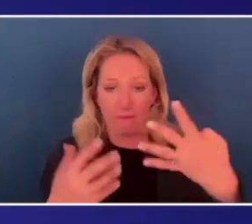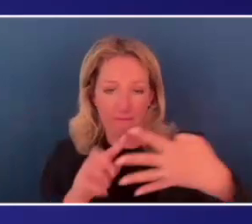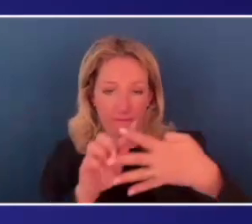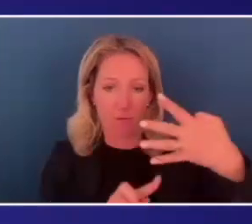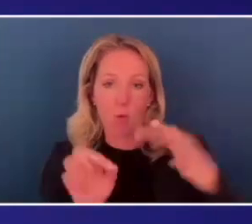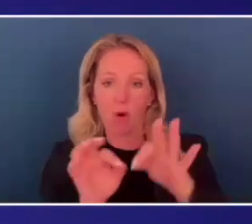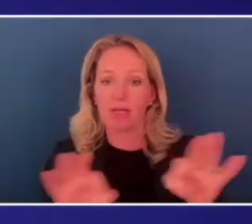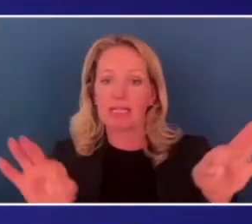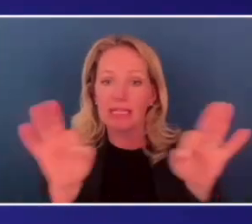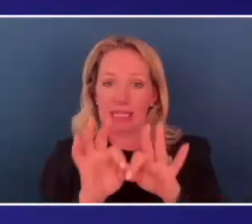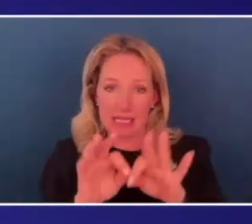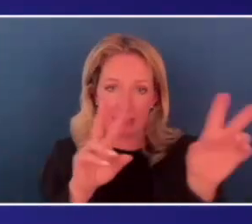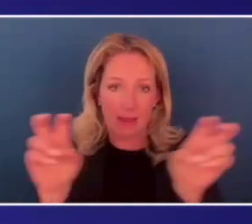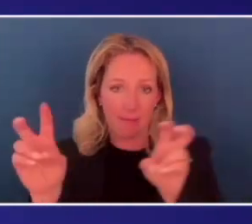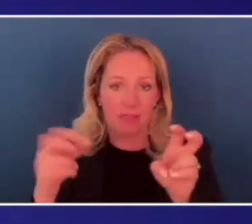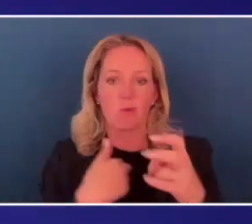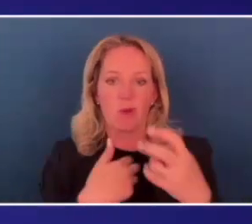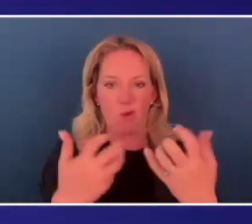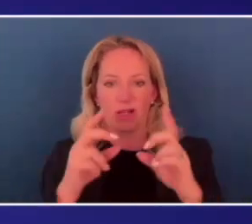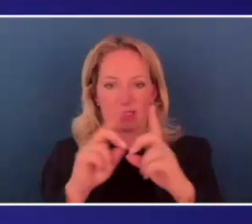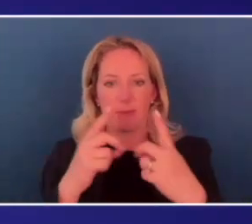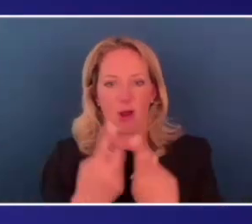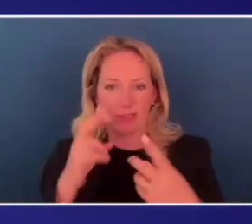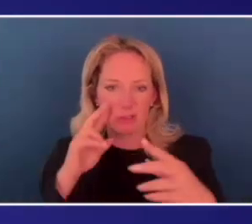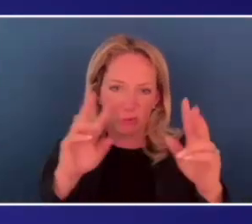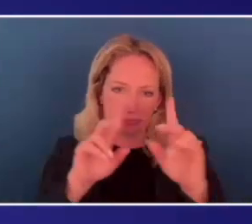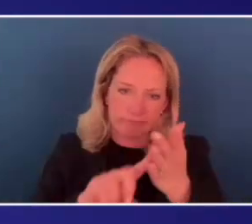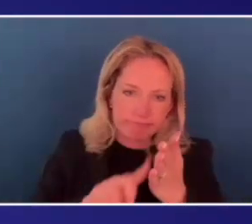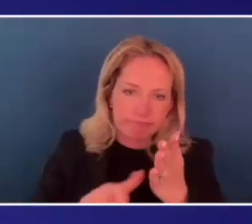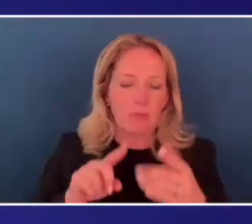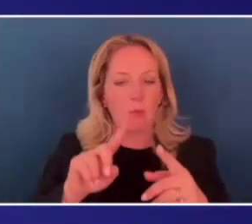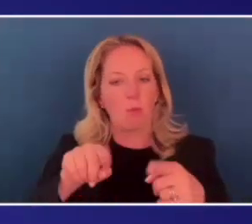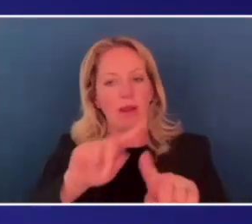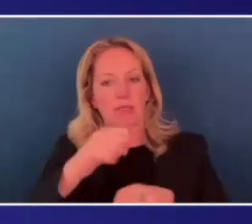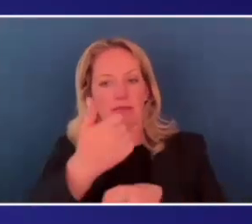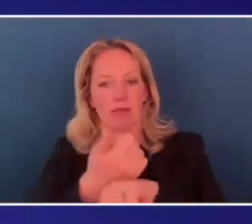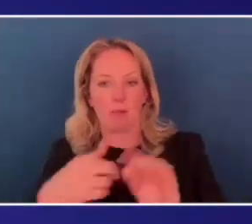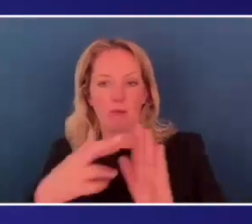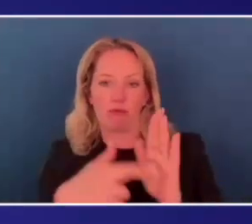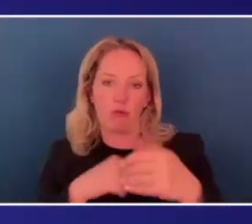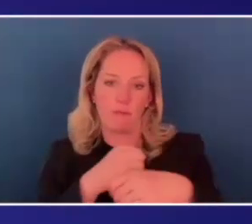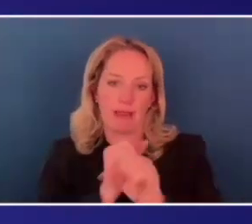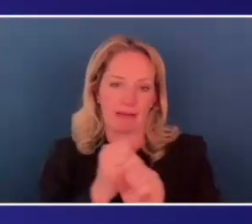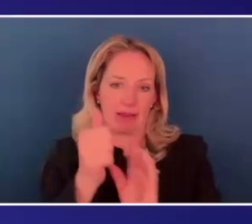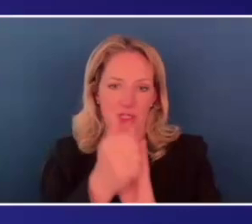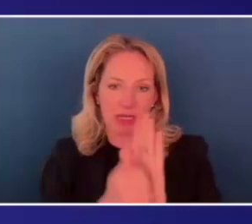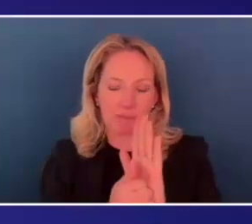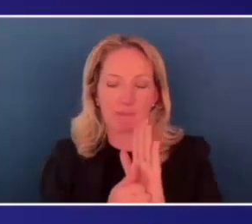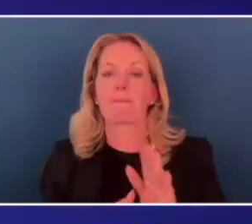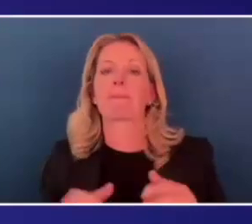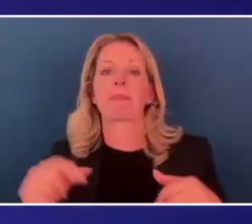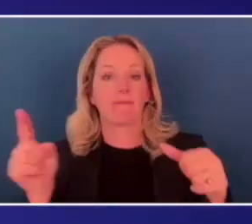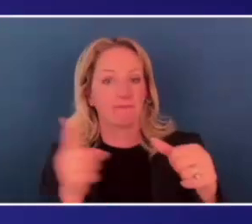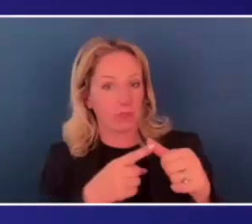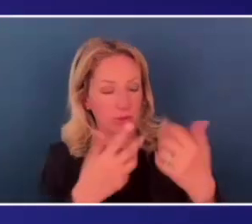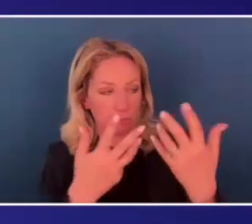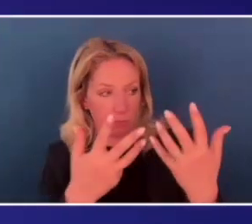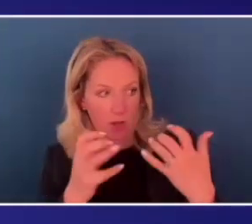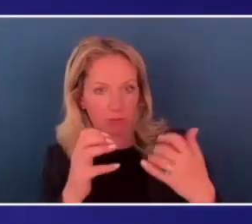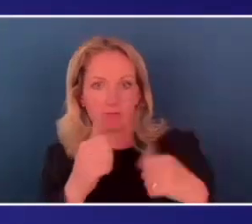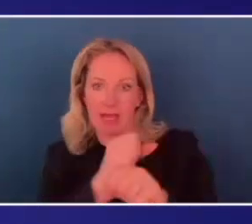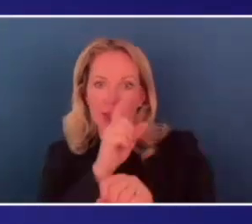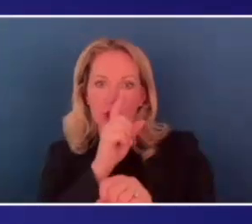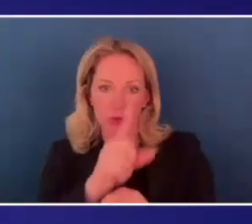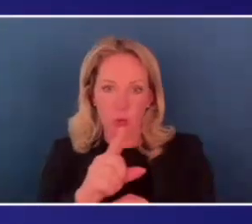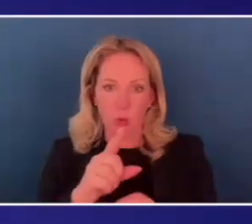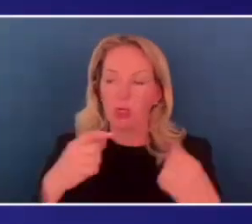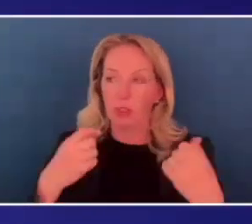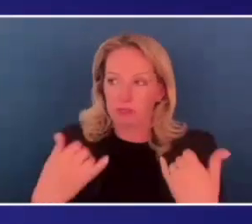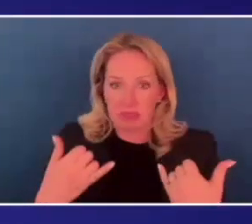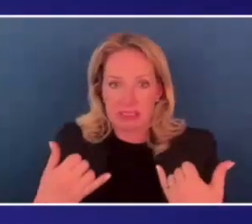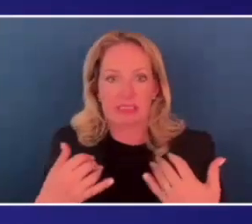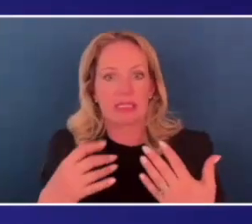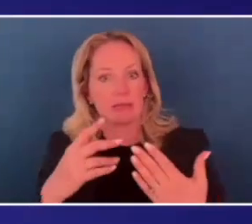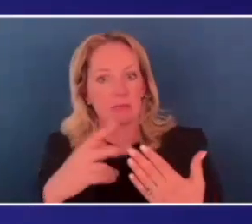As you put together your role making agenda. First, st we share the department's goal of streamlining and improving existing Title 4 processes to promote innovation and student success.